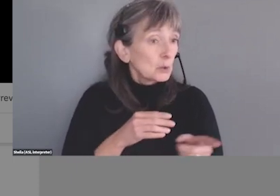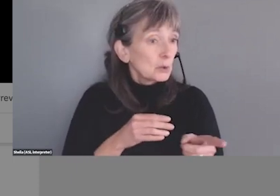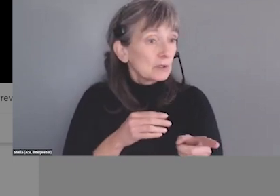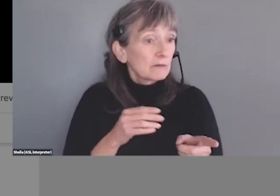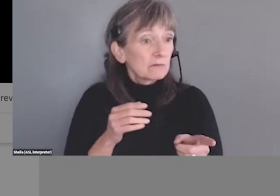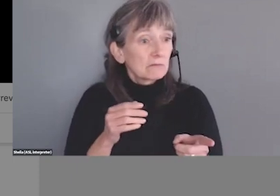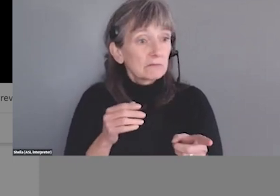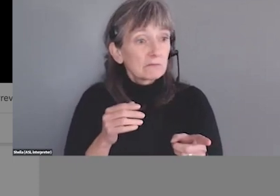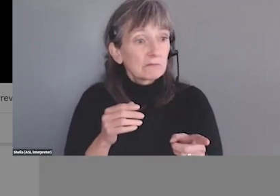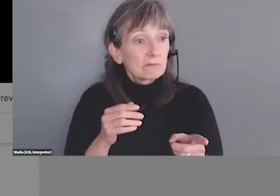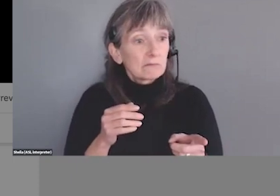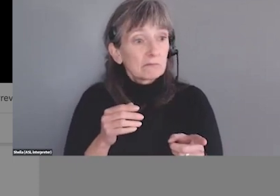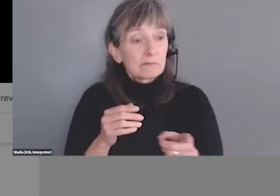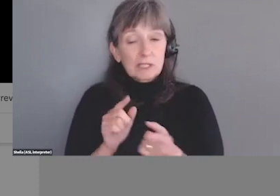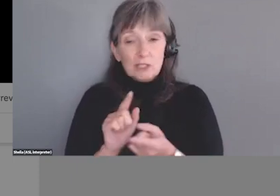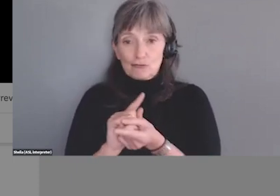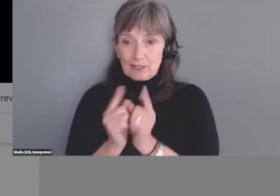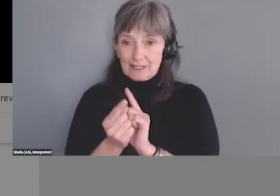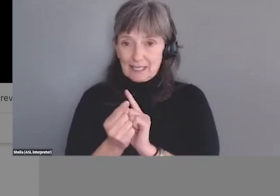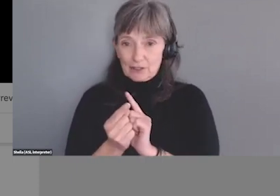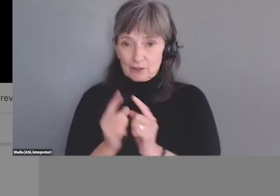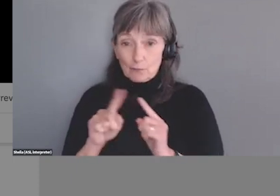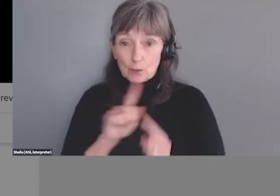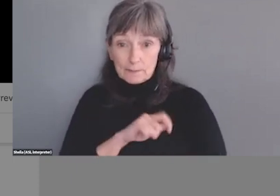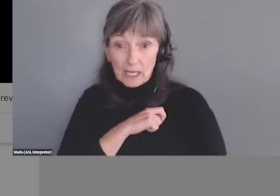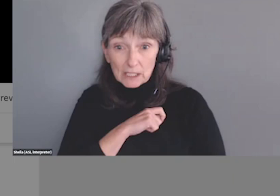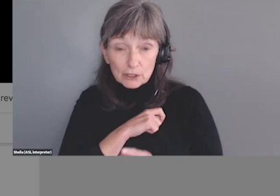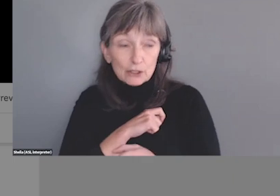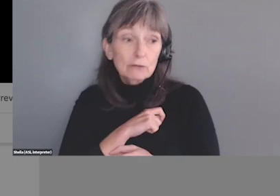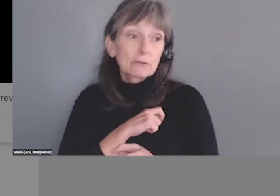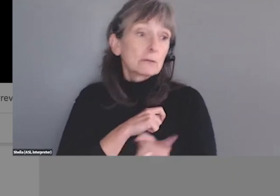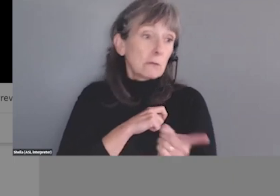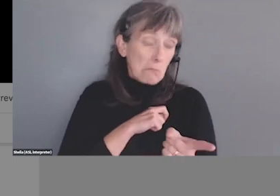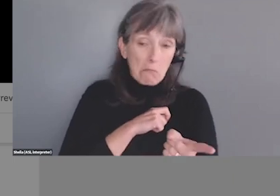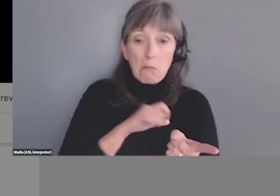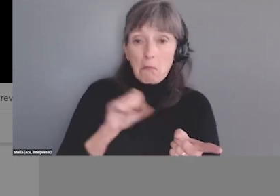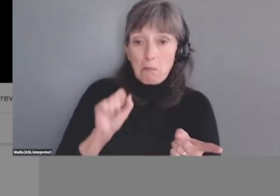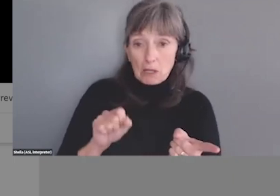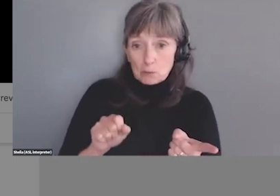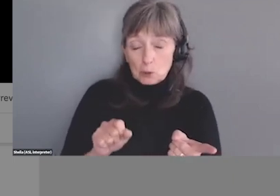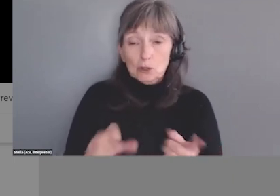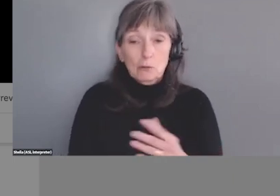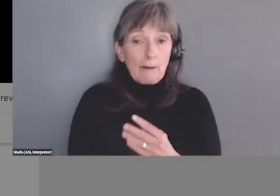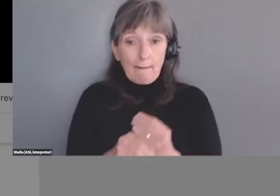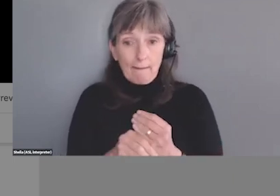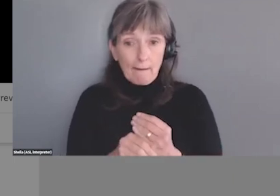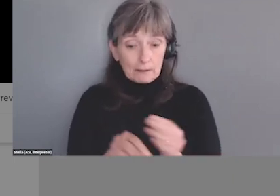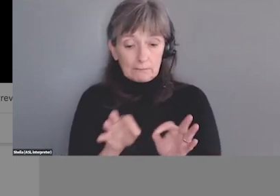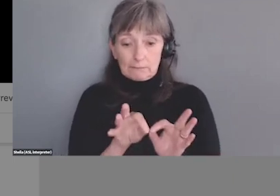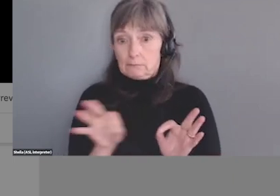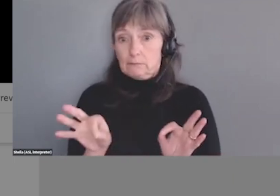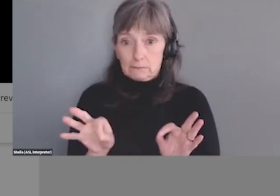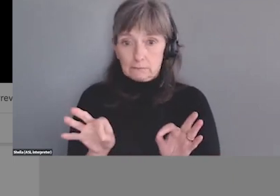translate something to Spanish. So, if I want to add that prompt there, then that will be available